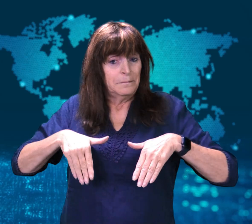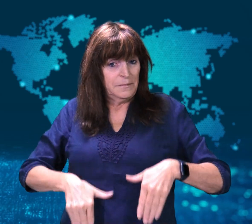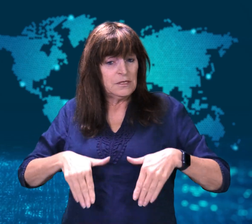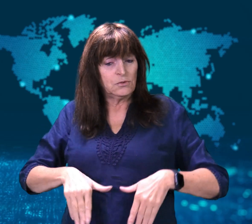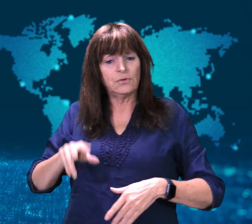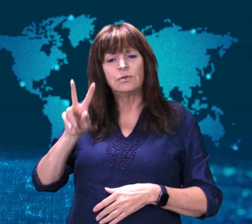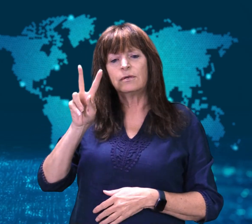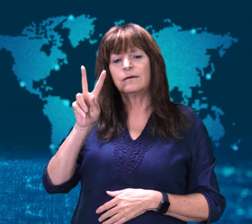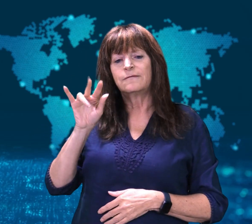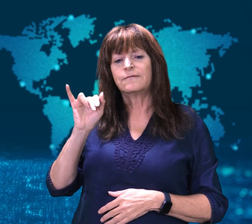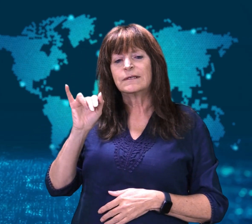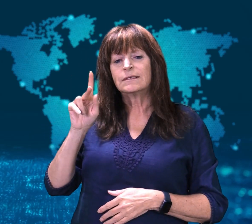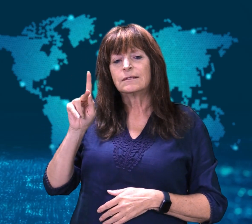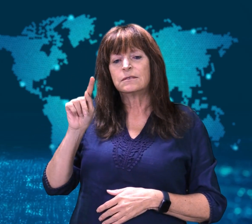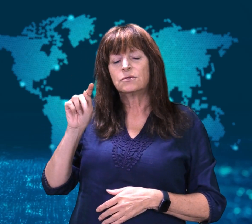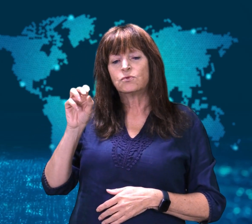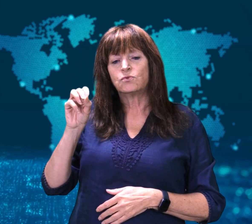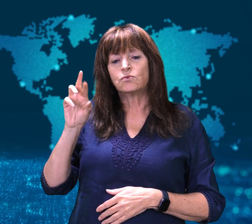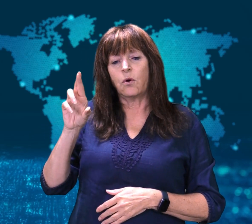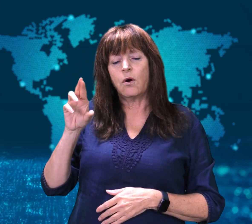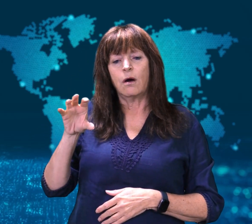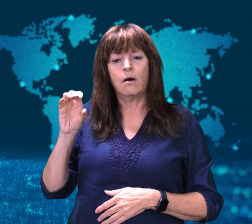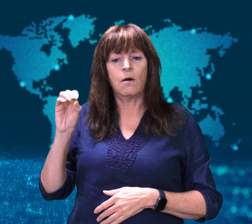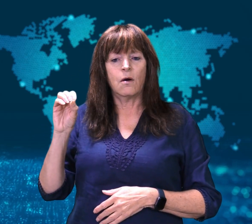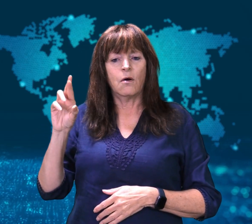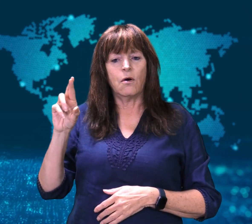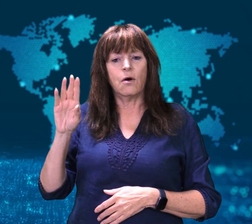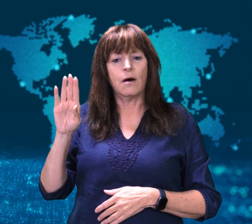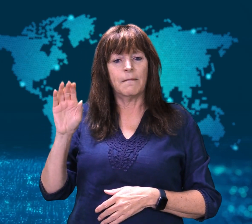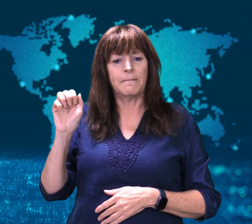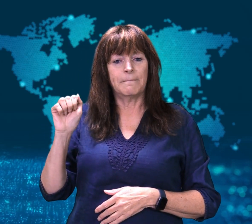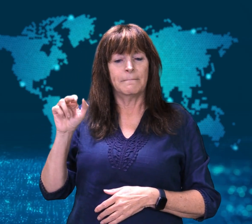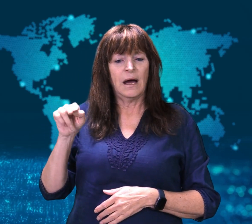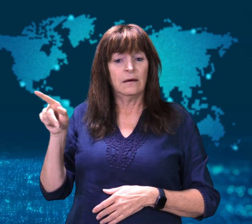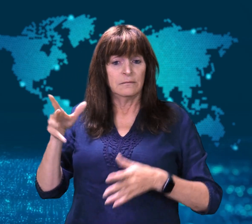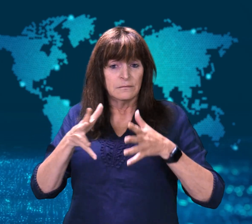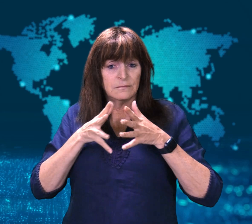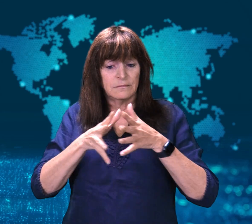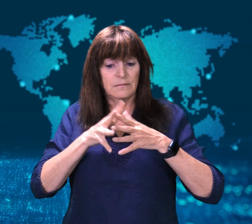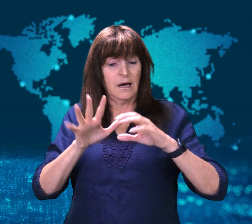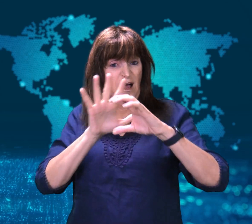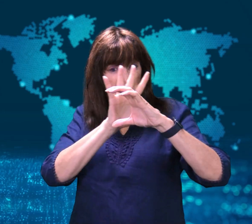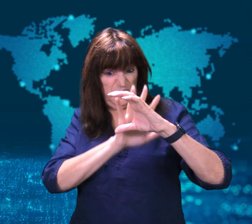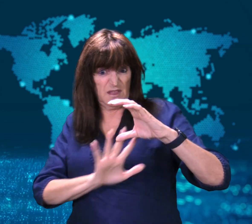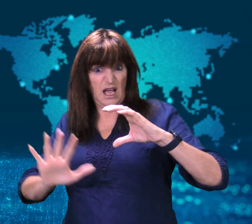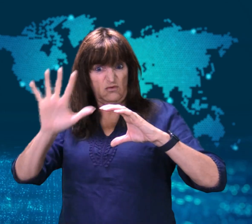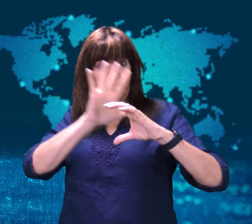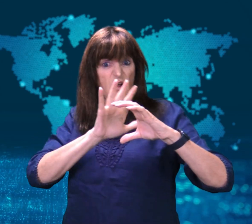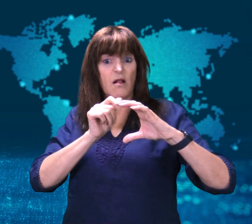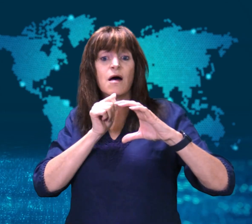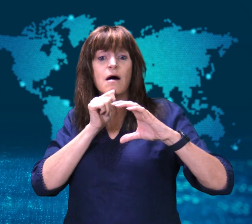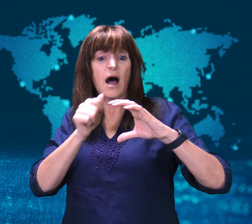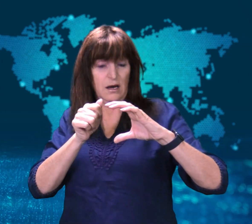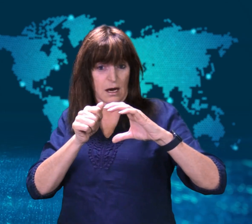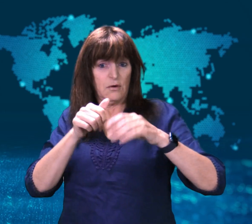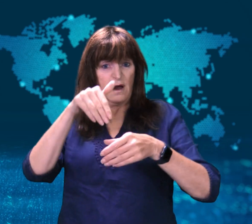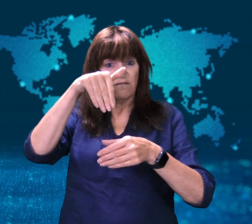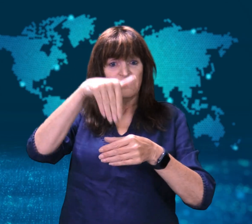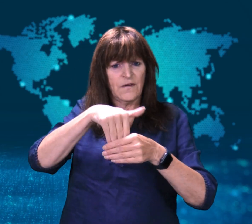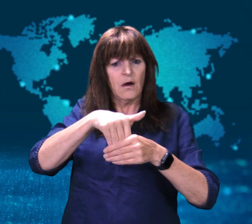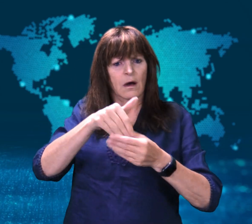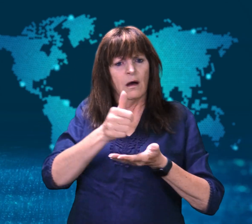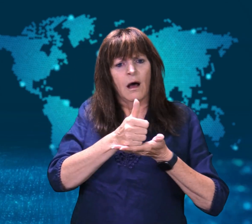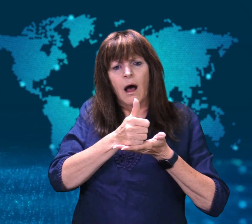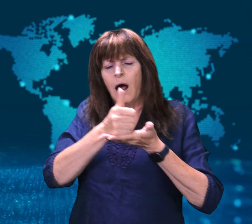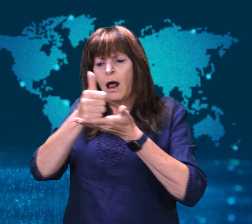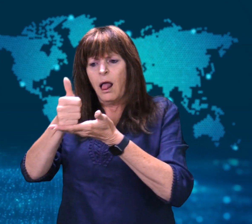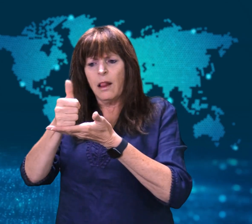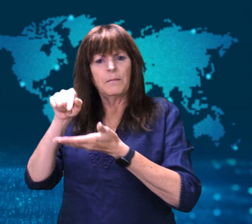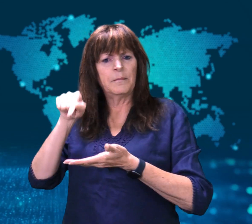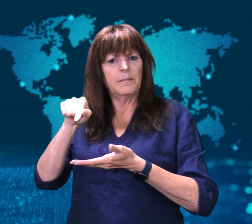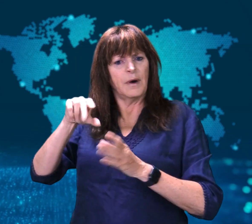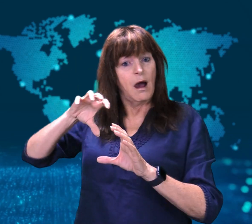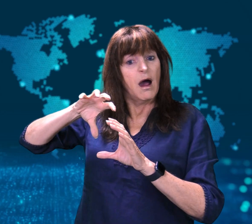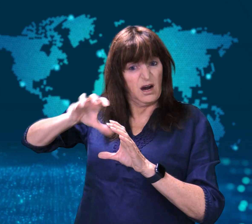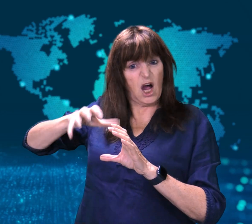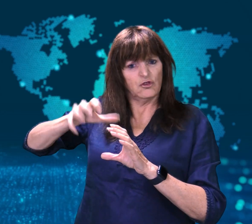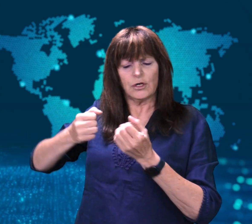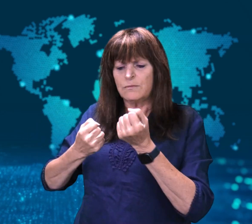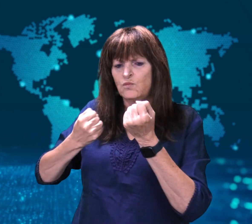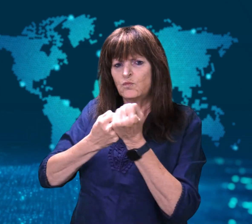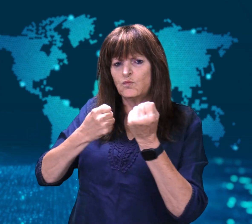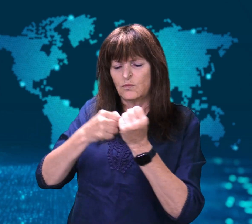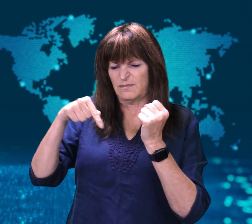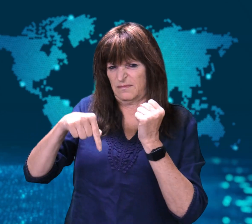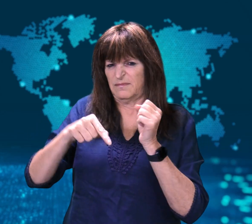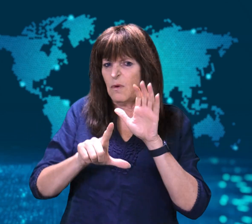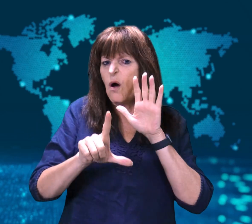said a national vote will help measure the country’s support for the bill.